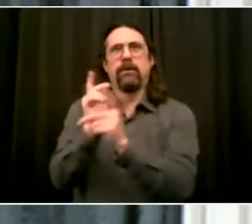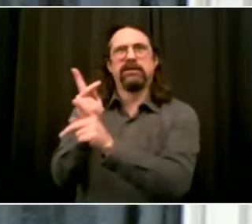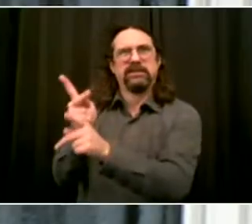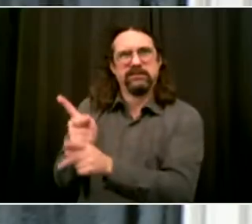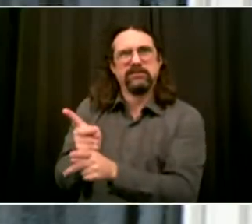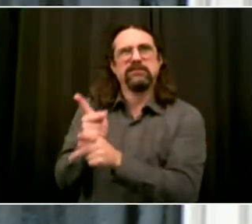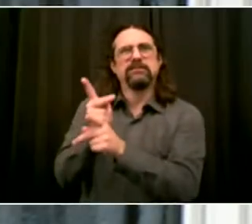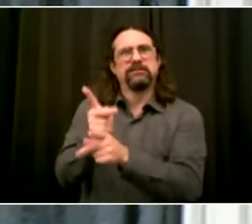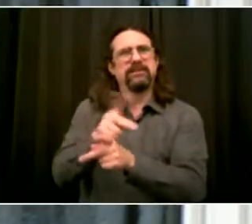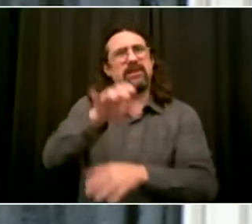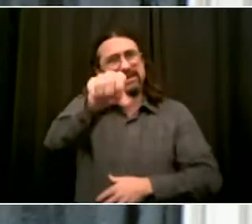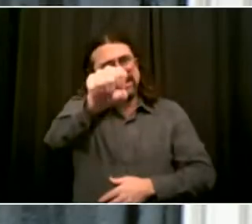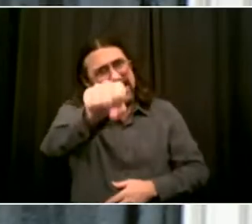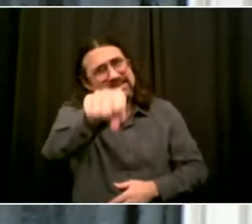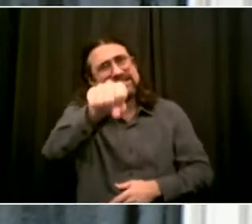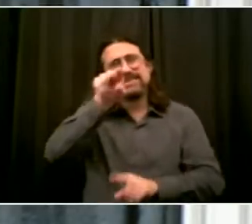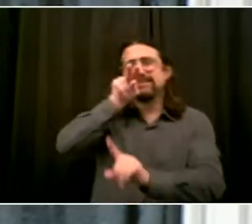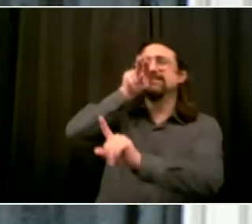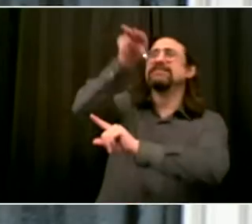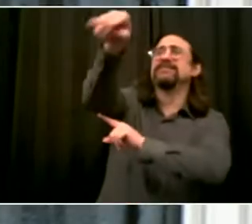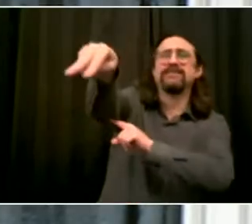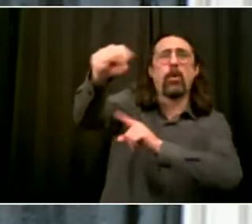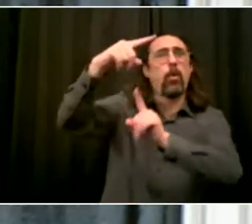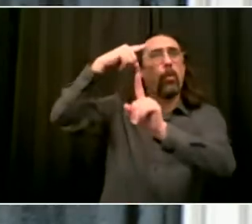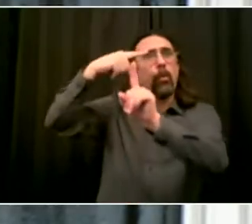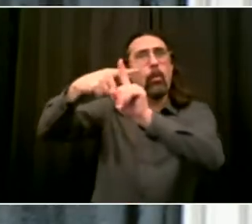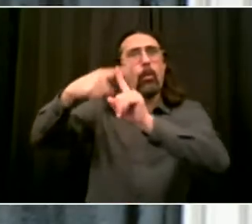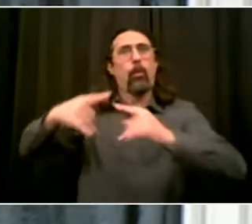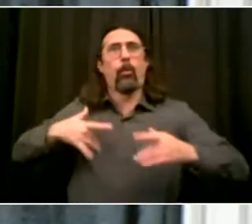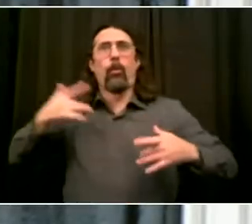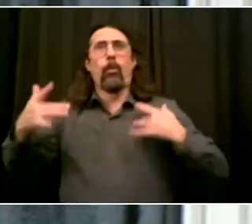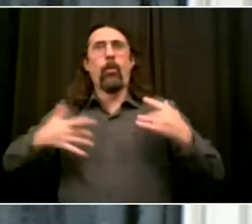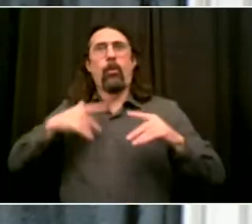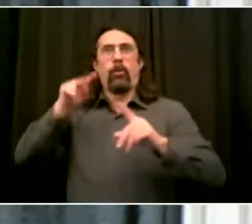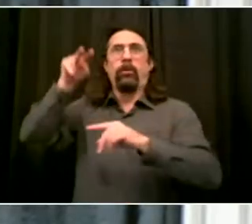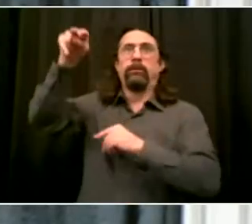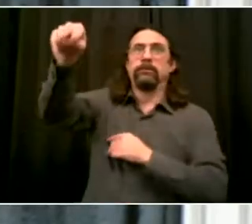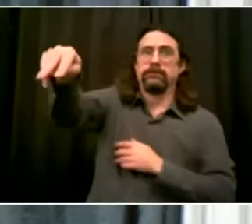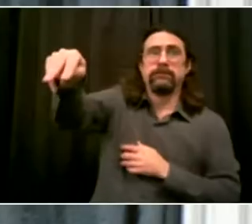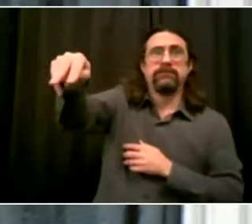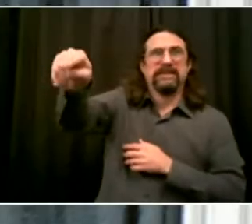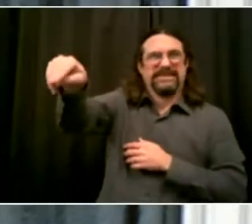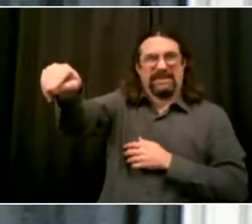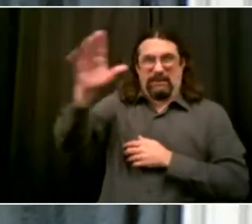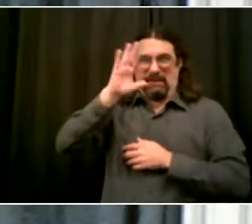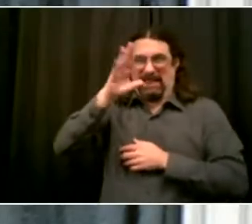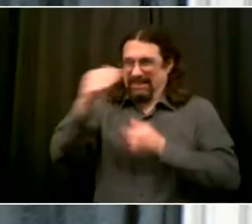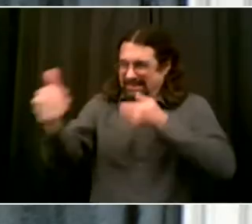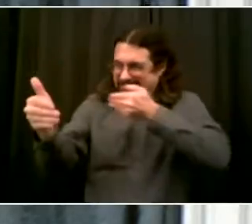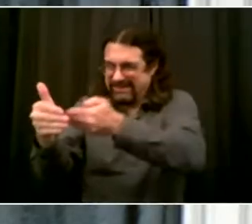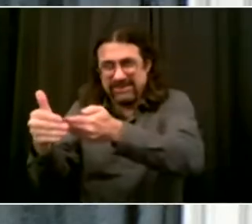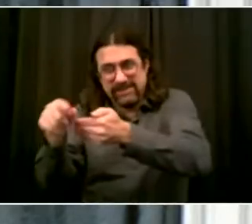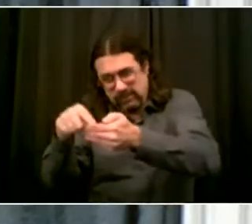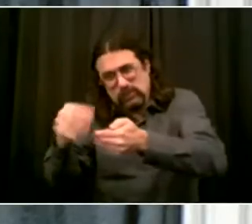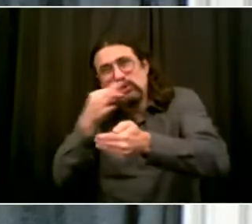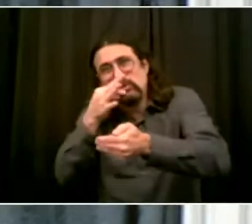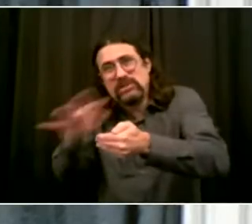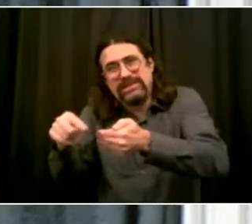LOOK AHEAD.